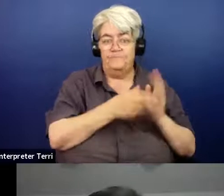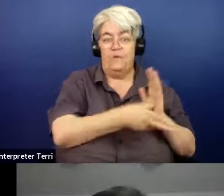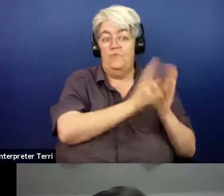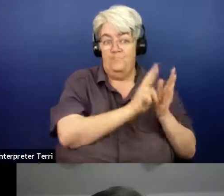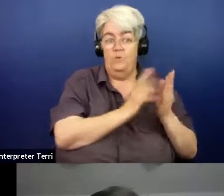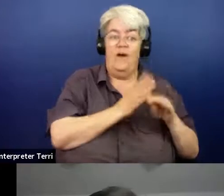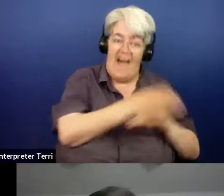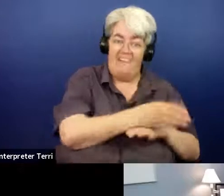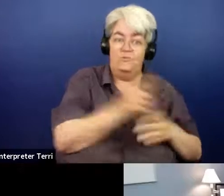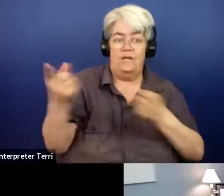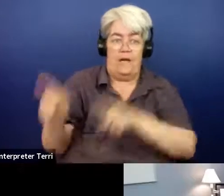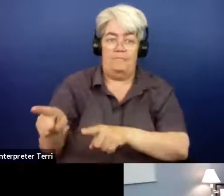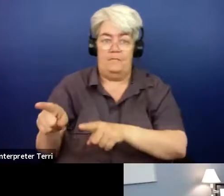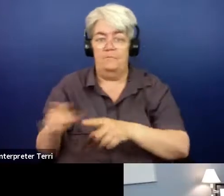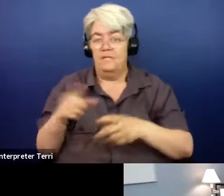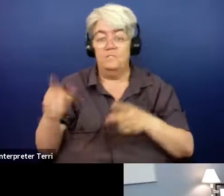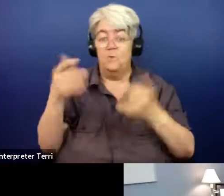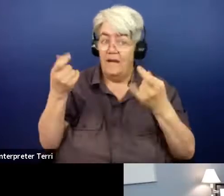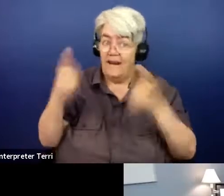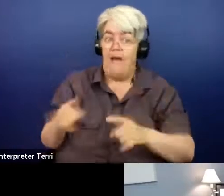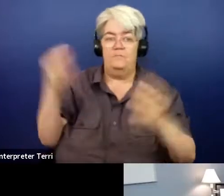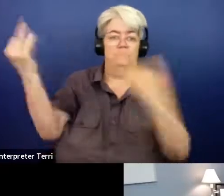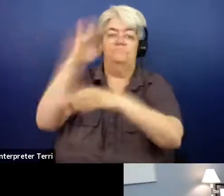the fact and study them and understand them